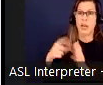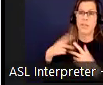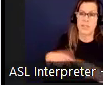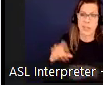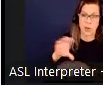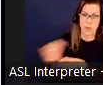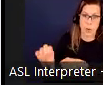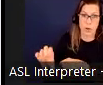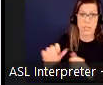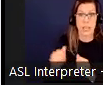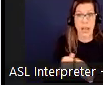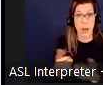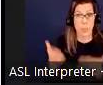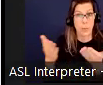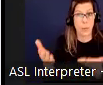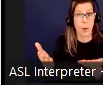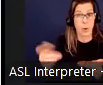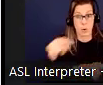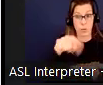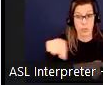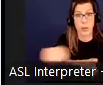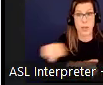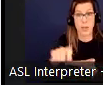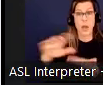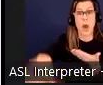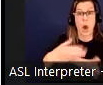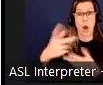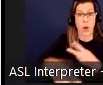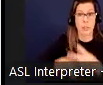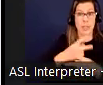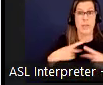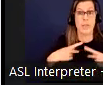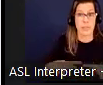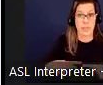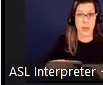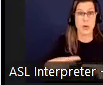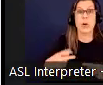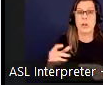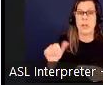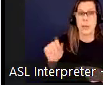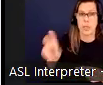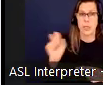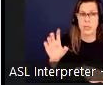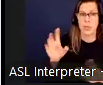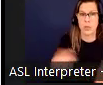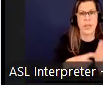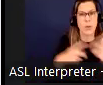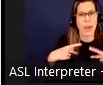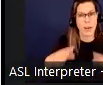The way it's being proposed to be written here is all type of physical abuse will require the physical force, which is the narrowing of the statutory